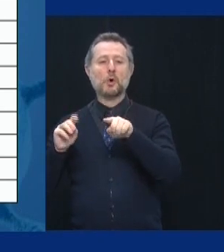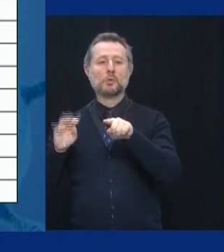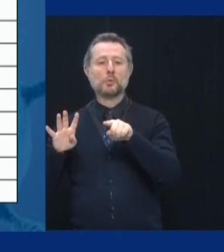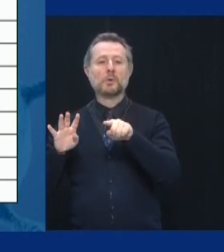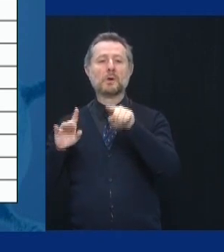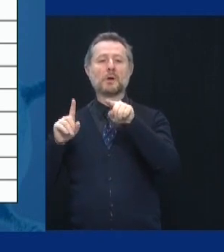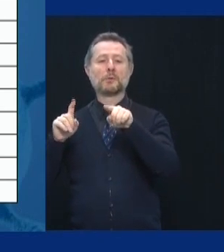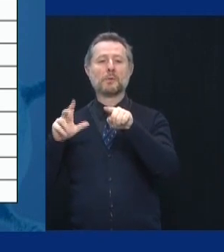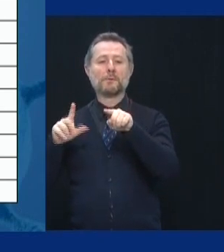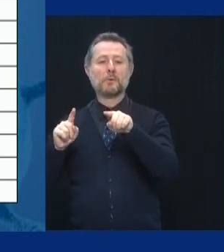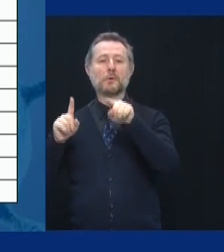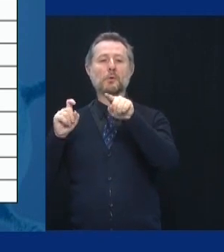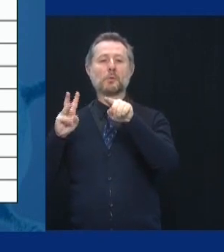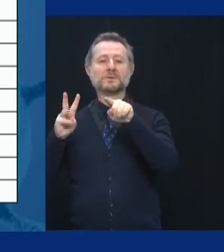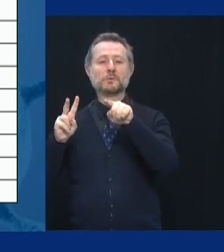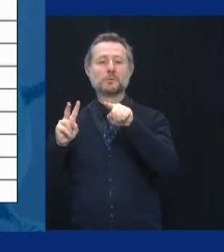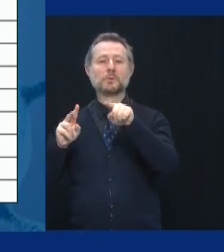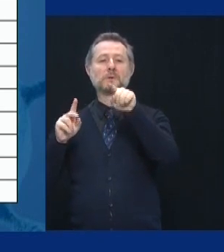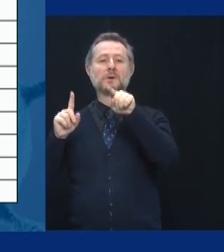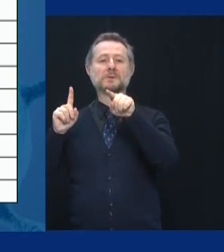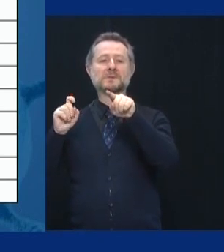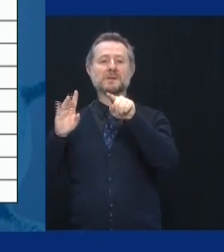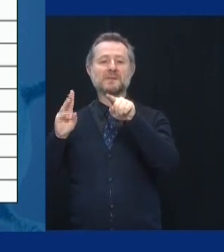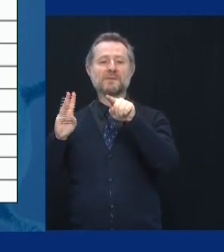LAST NOVEMBER, WE WERE 21 NEW